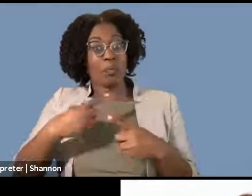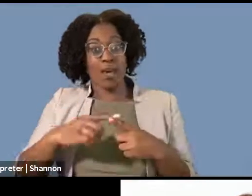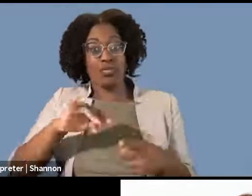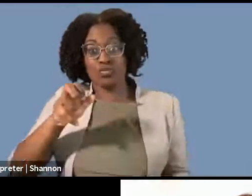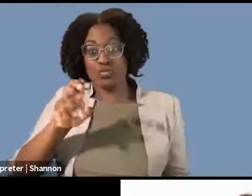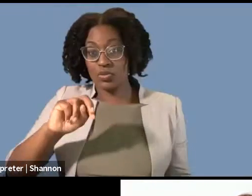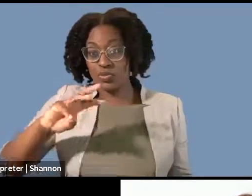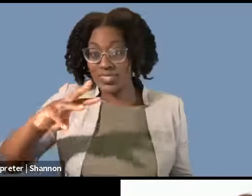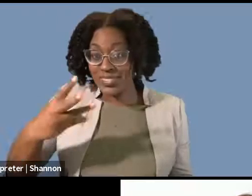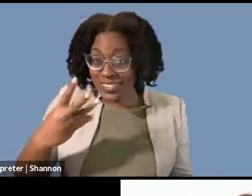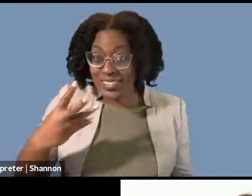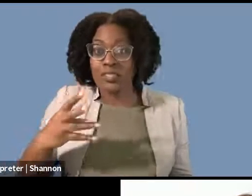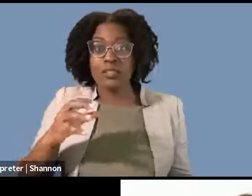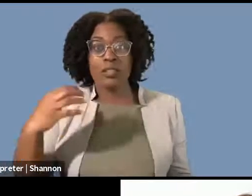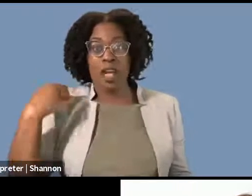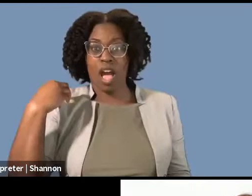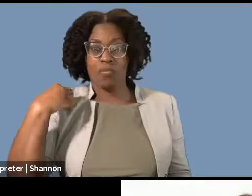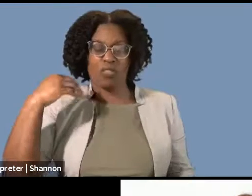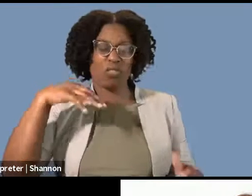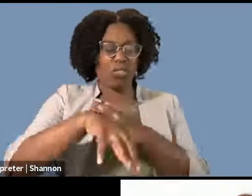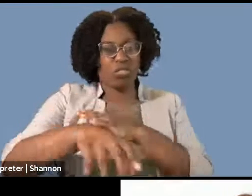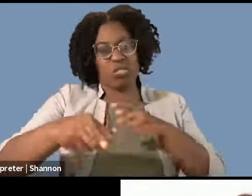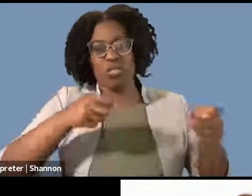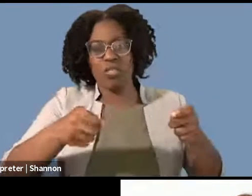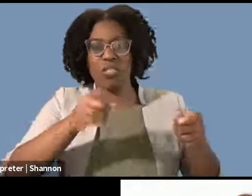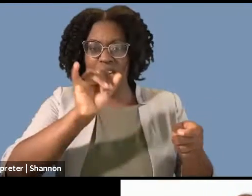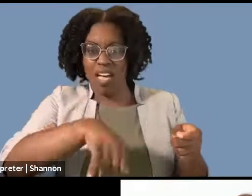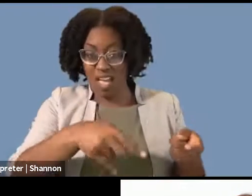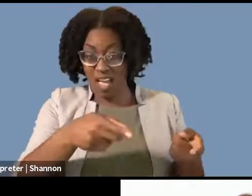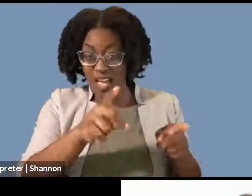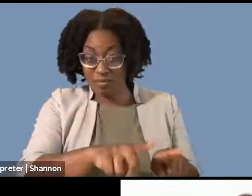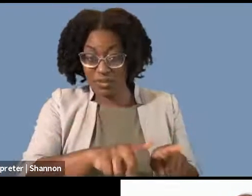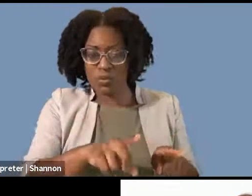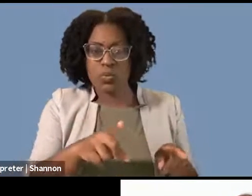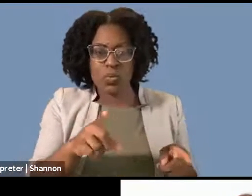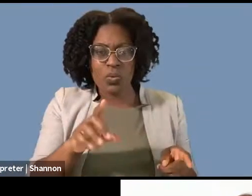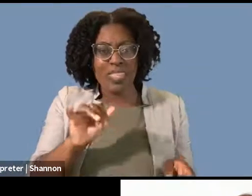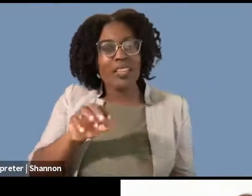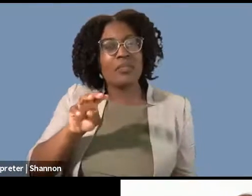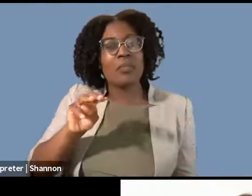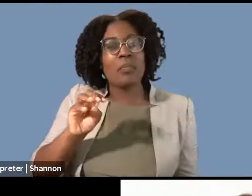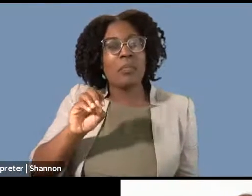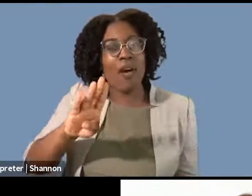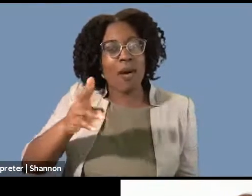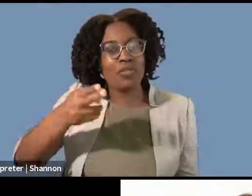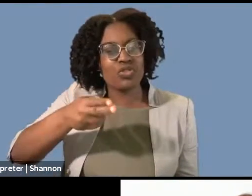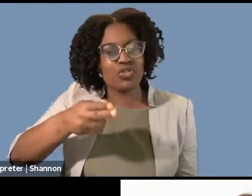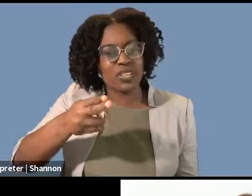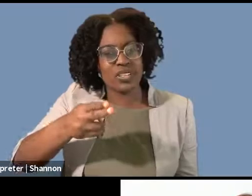right after the Civil War in Louisiana where my mother was born and raised there was a huge